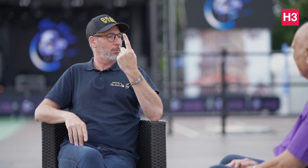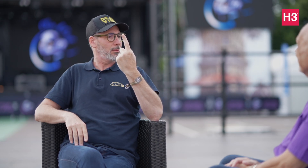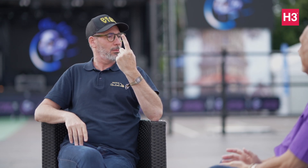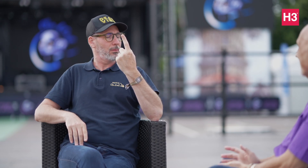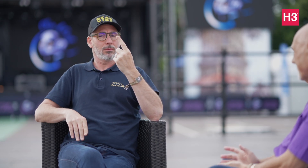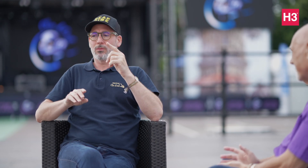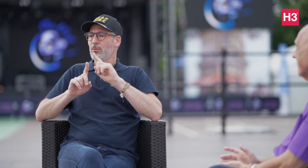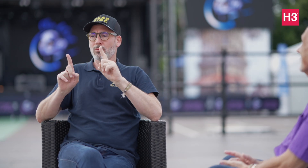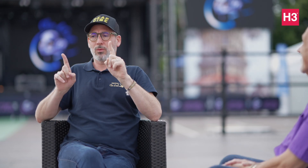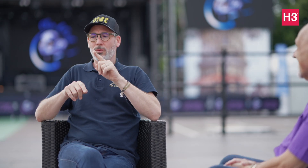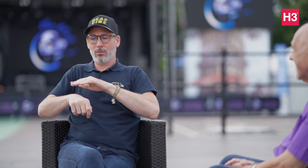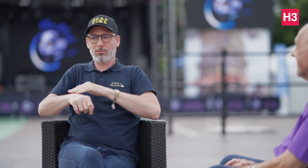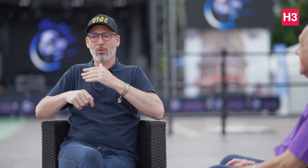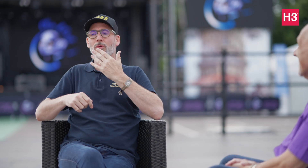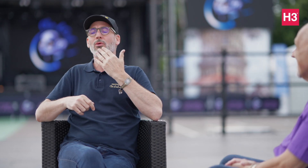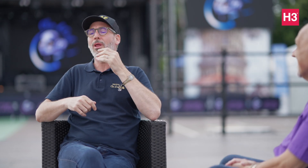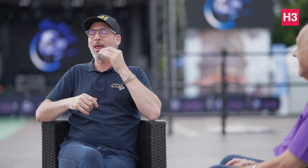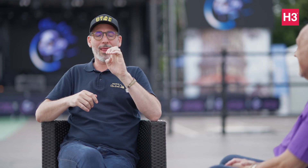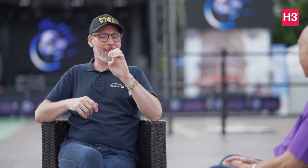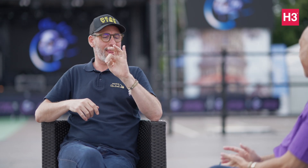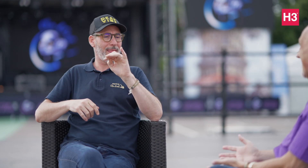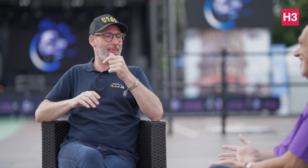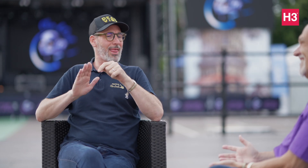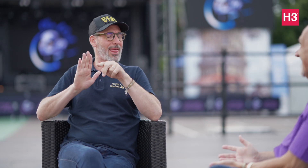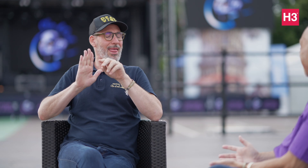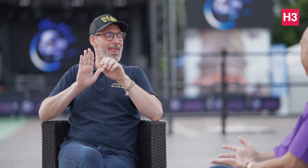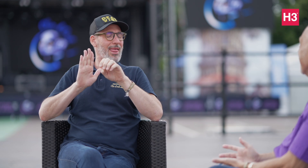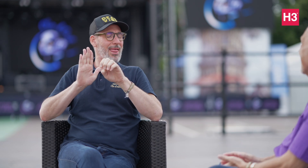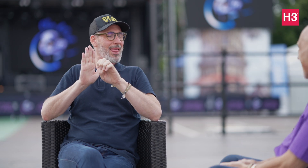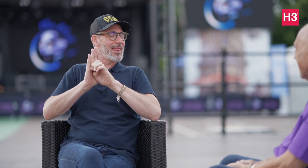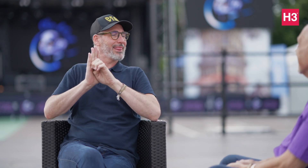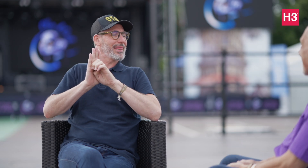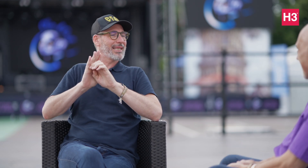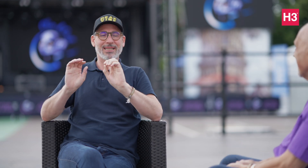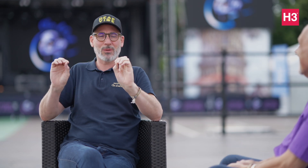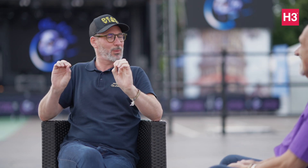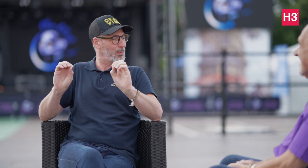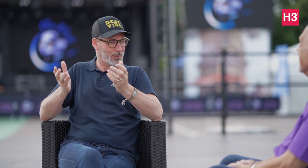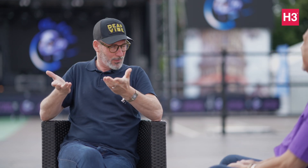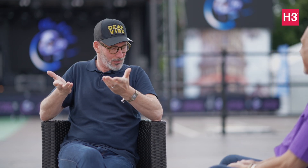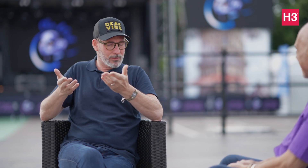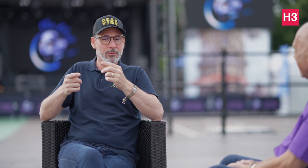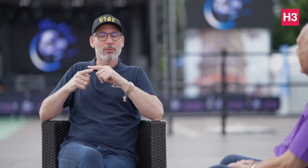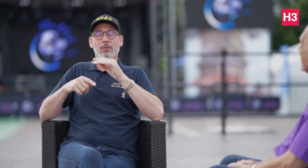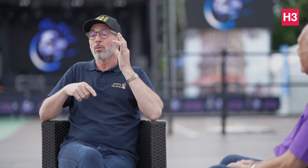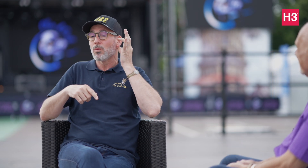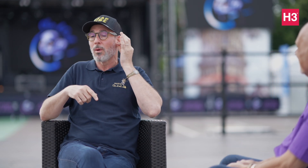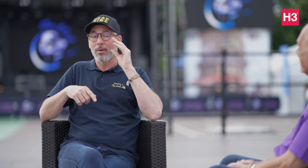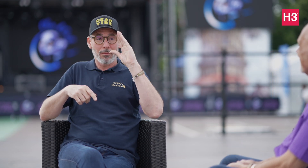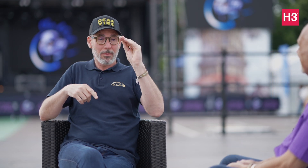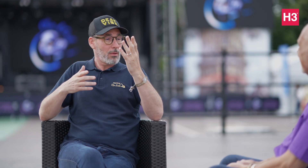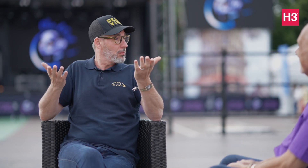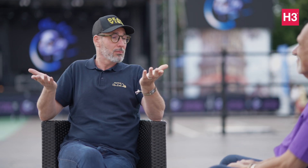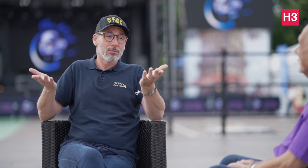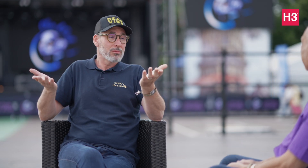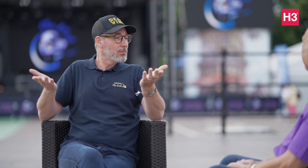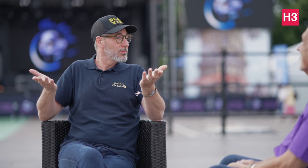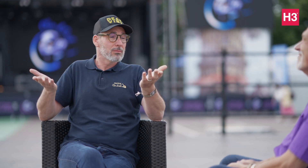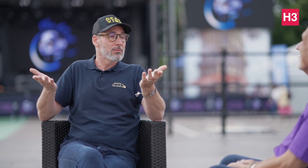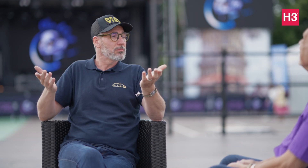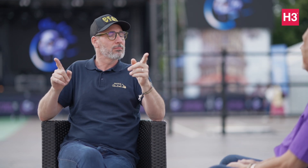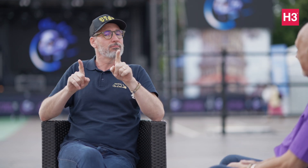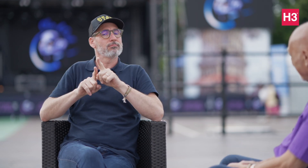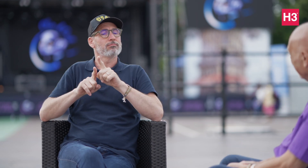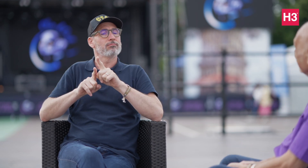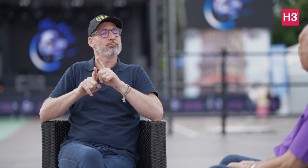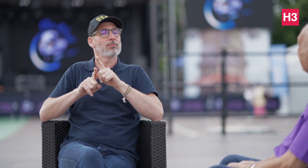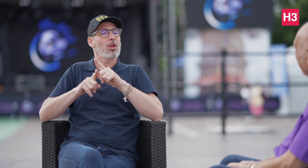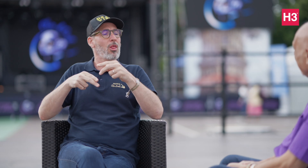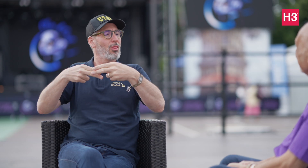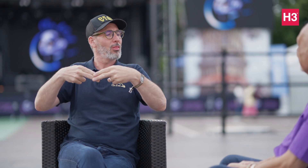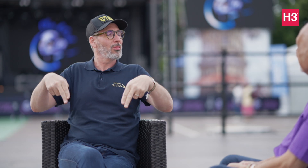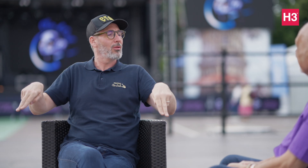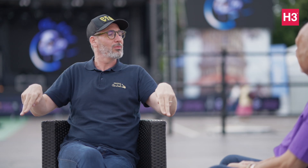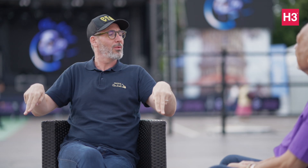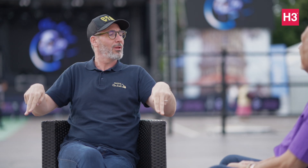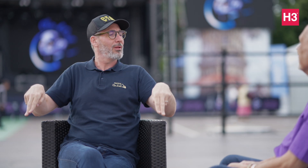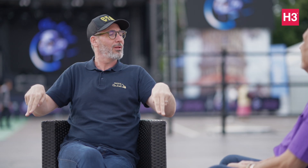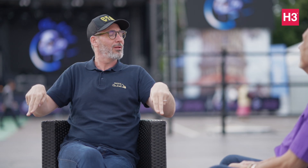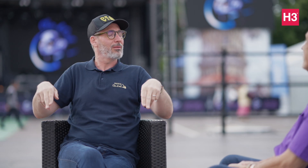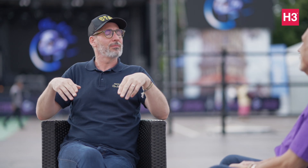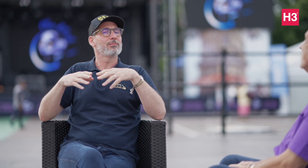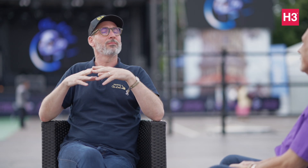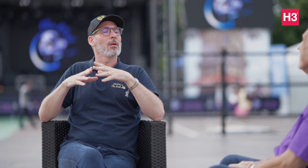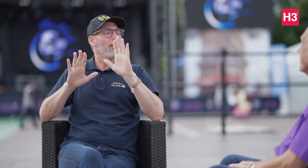with no additional colors — nothing linked to race, ethnicity, or gender.